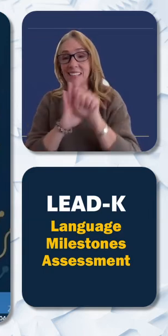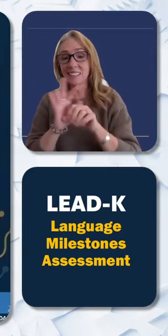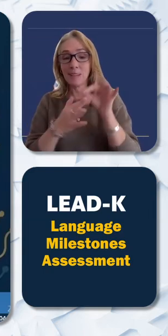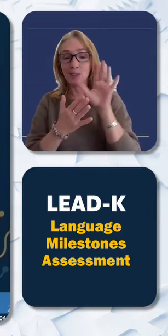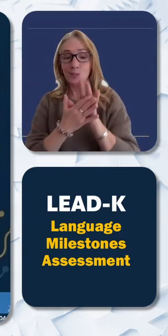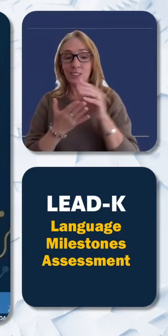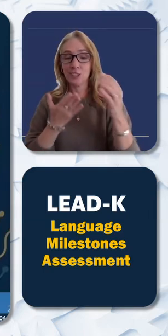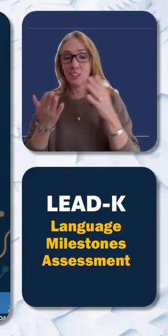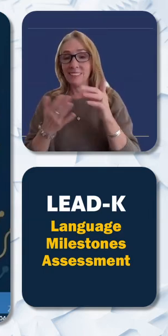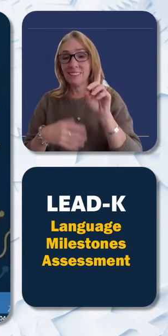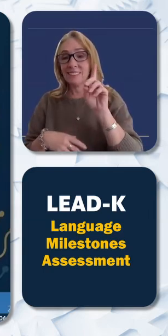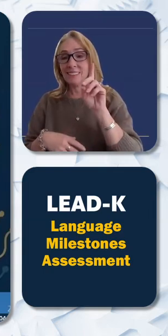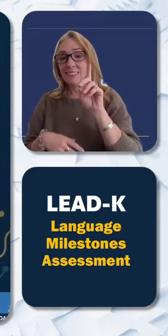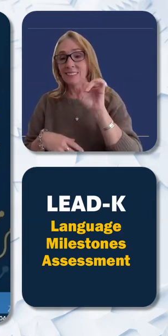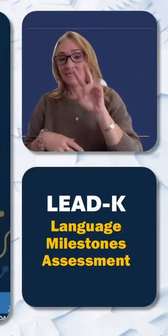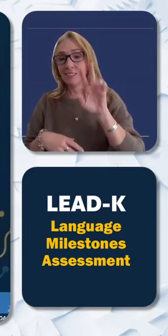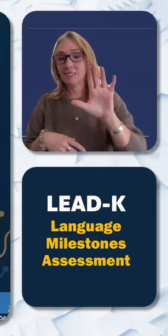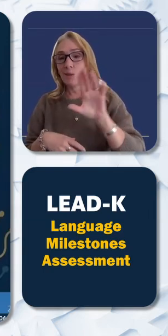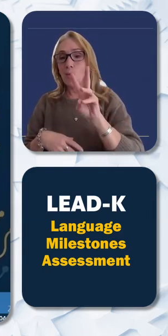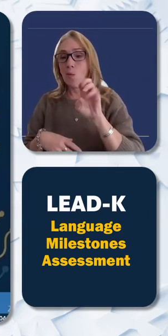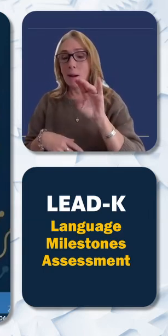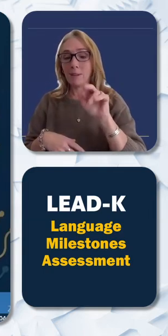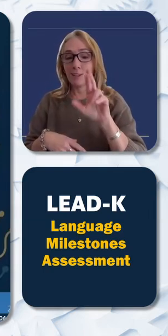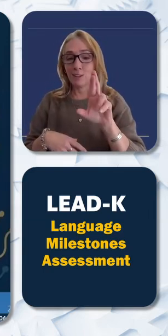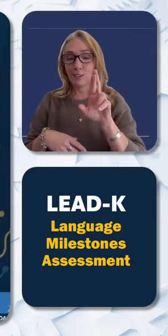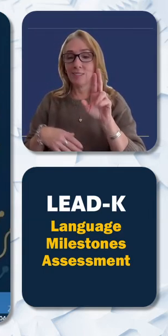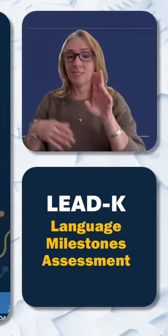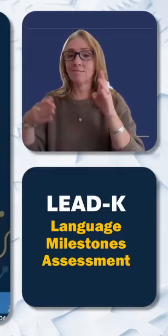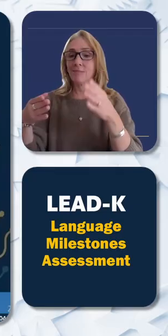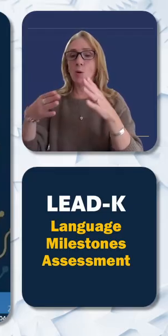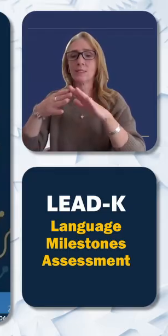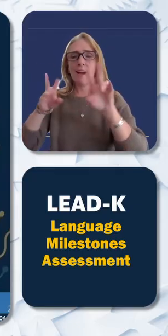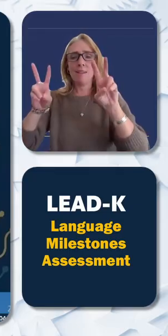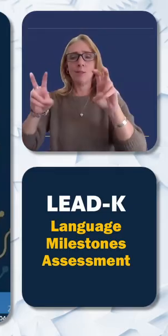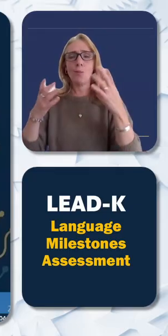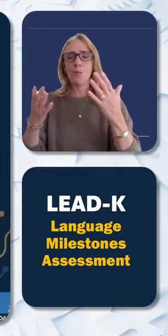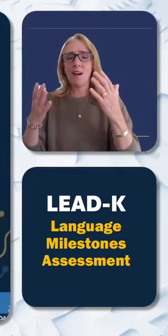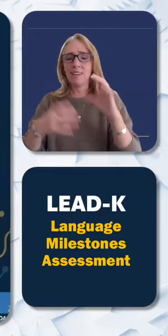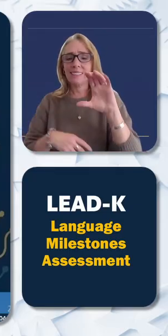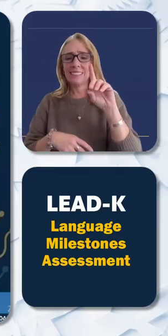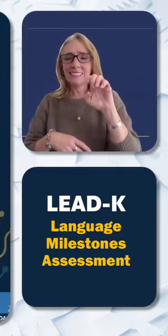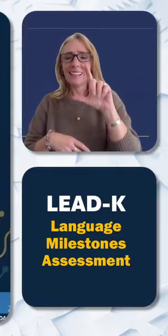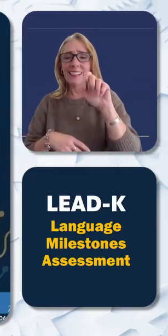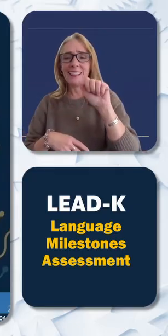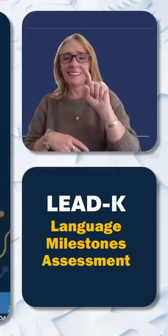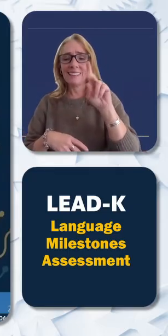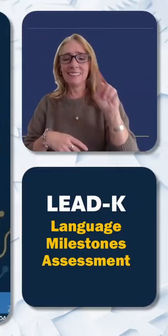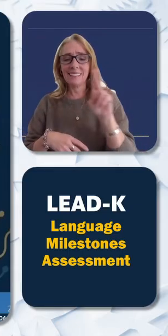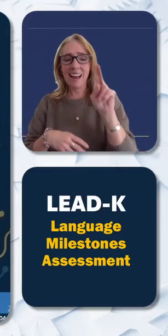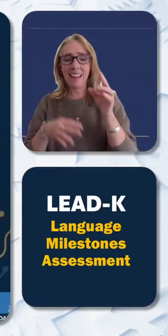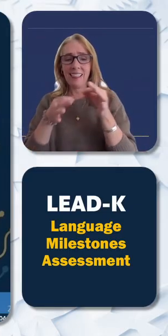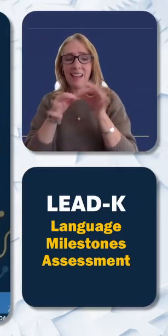Welcome to the CDE State Special Schools Services Division webinar that's focusing on